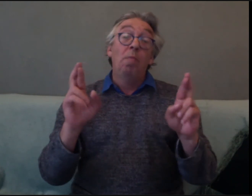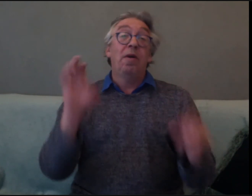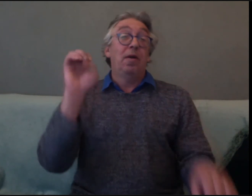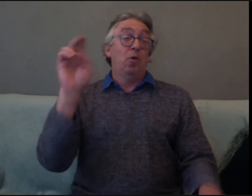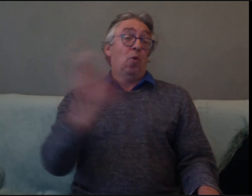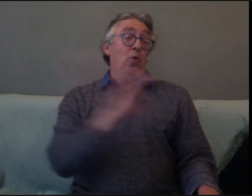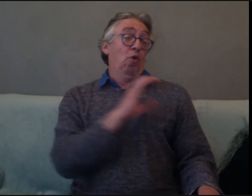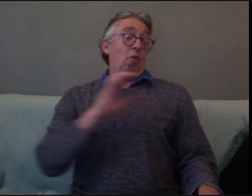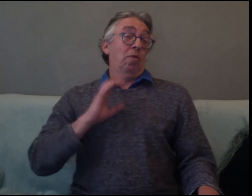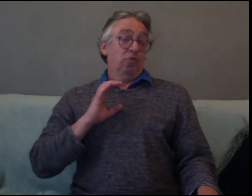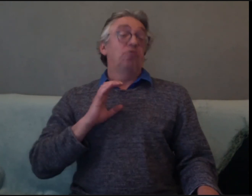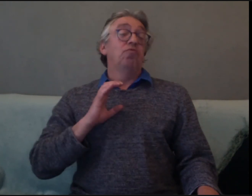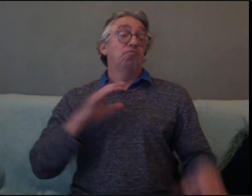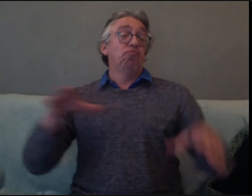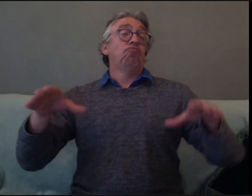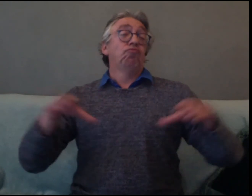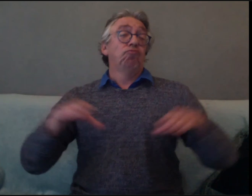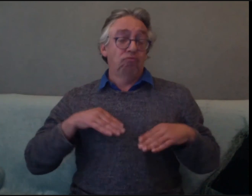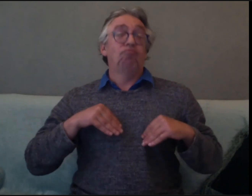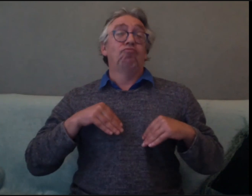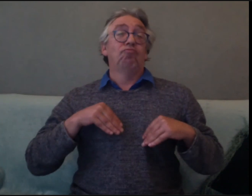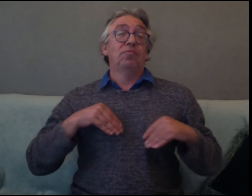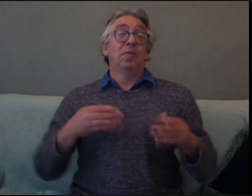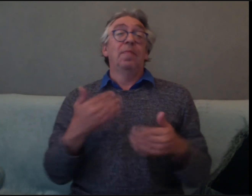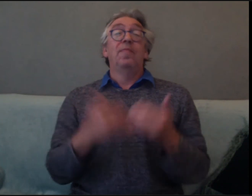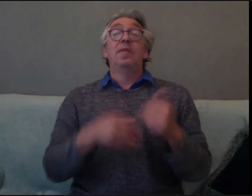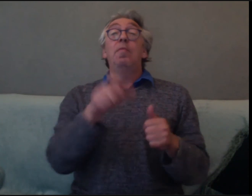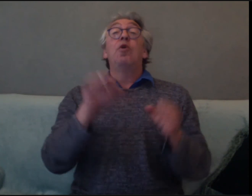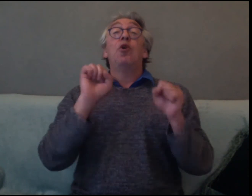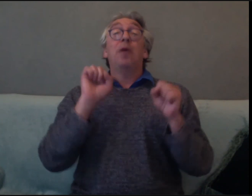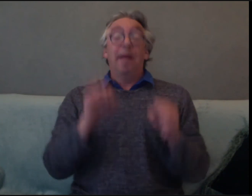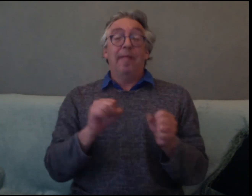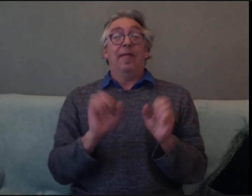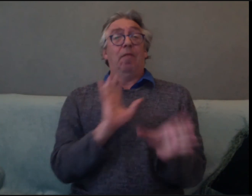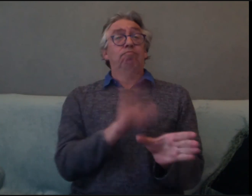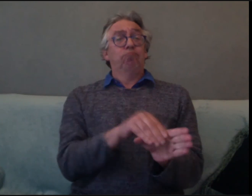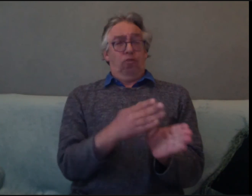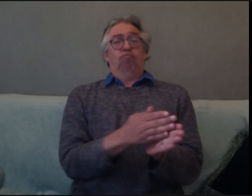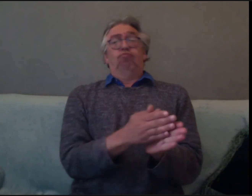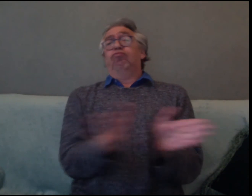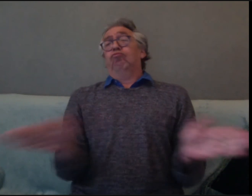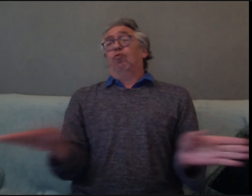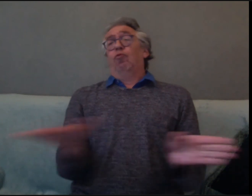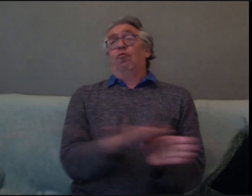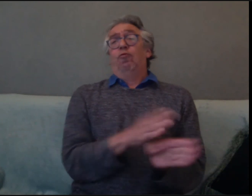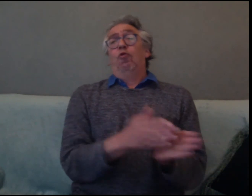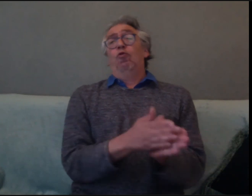and will bring up because our speaker from the Commission said before